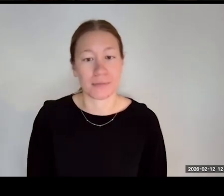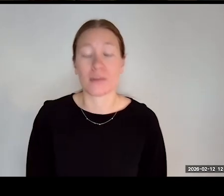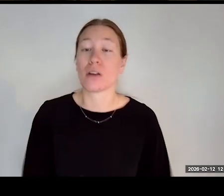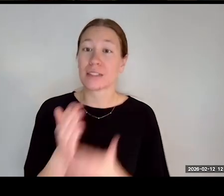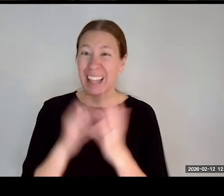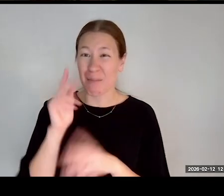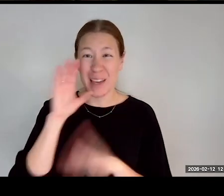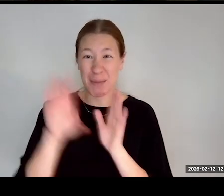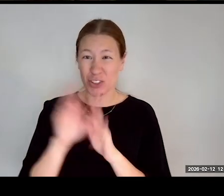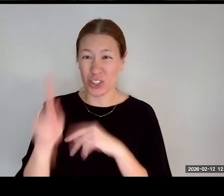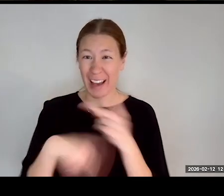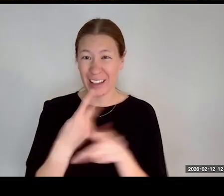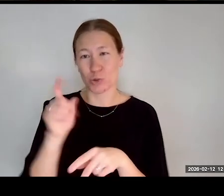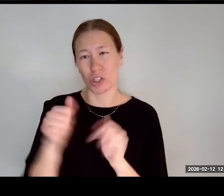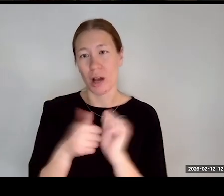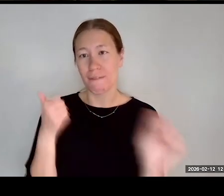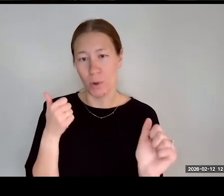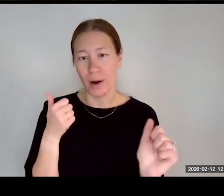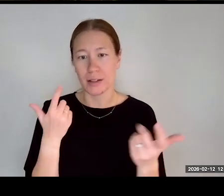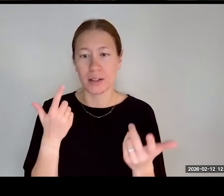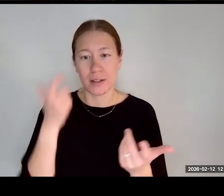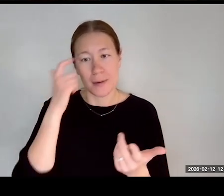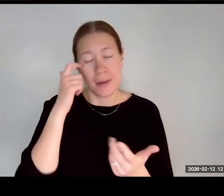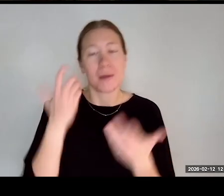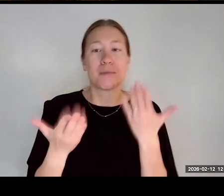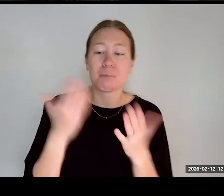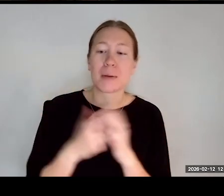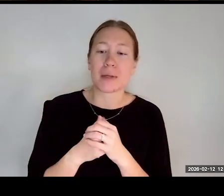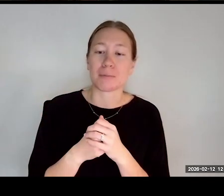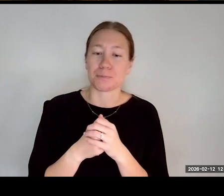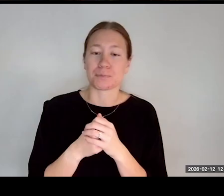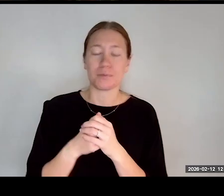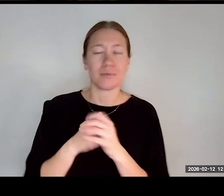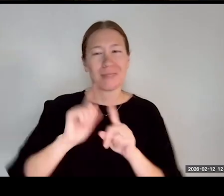whether Word docs or other types of documents, or digital content. One of these is GIF's.